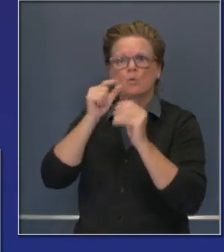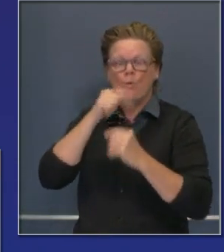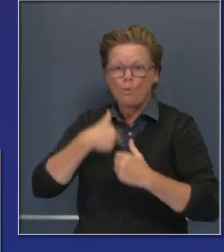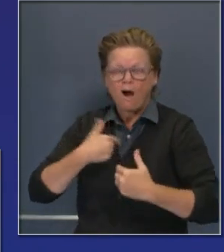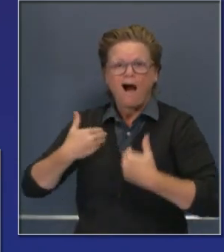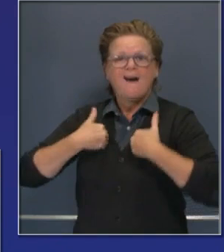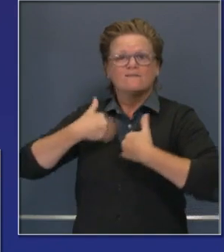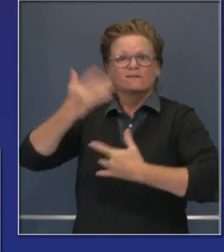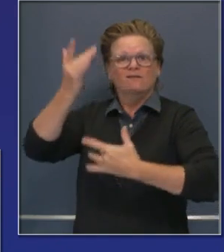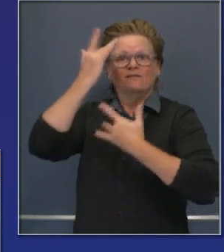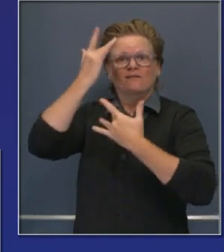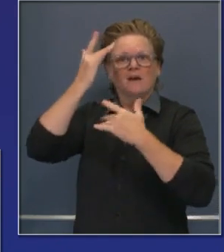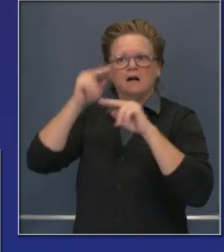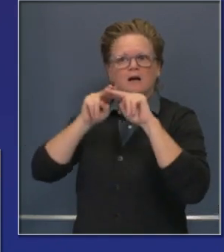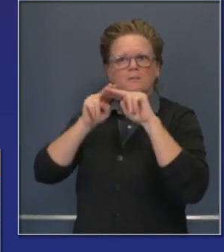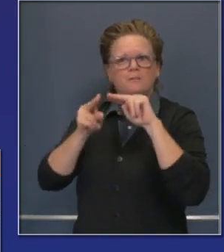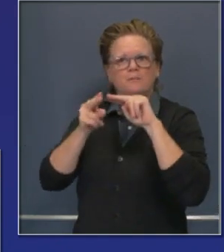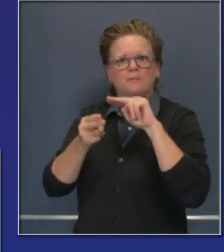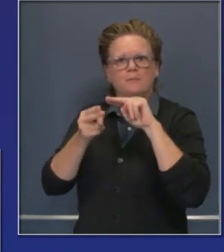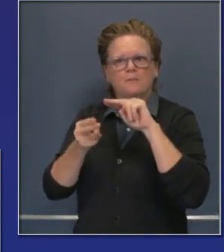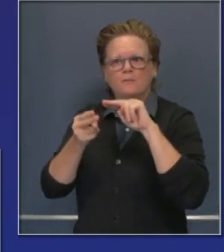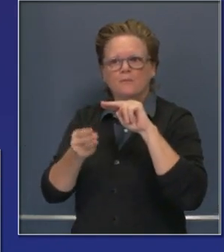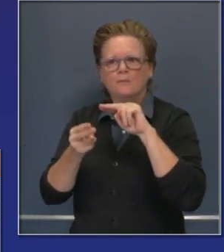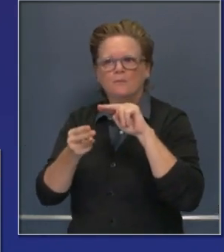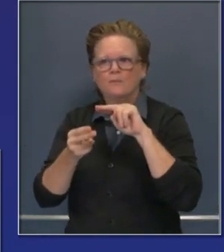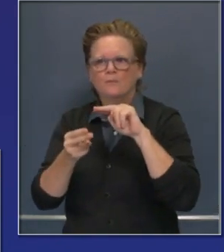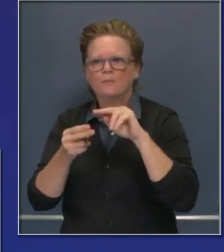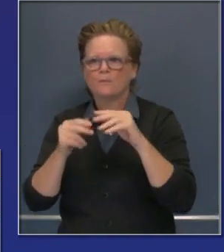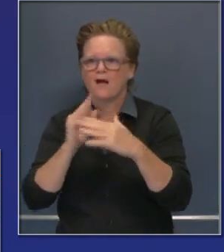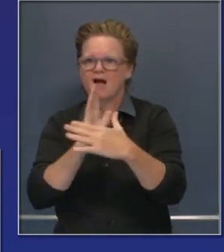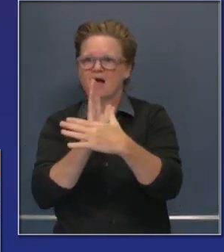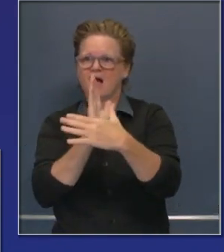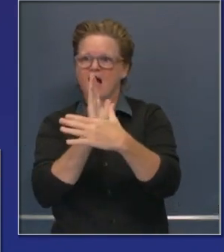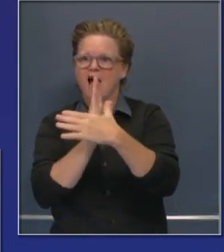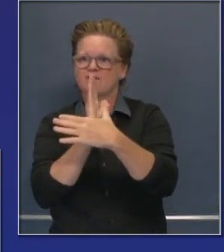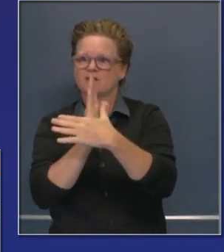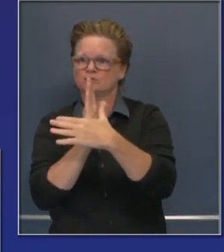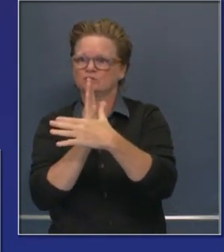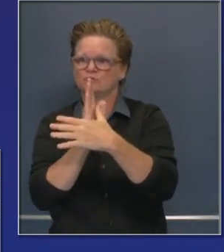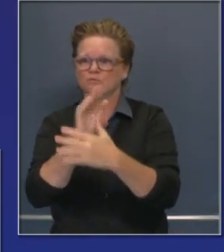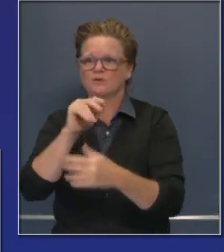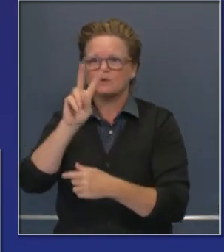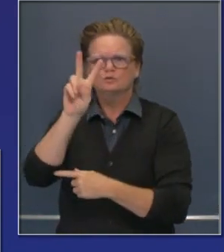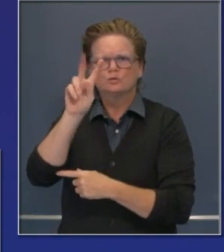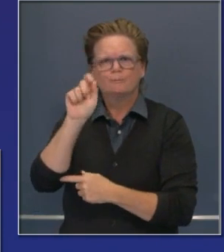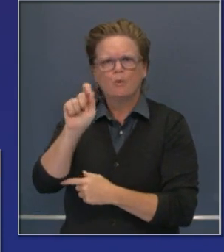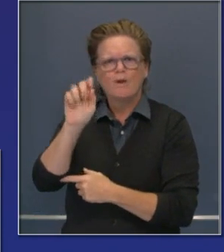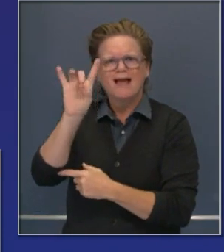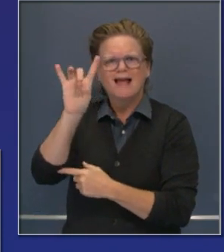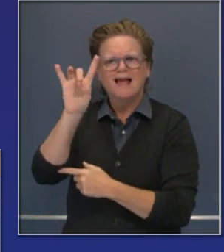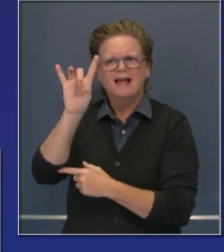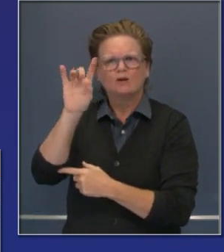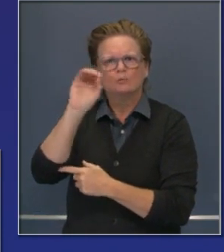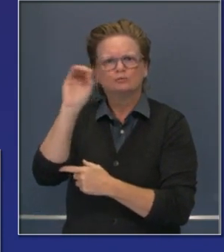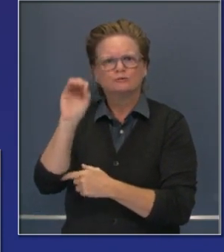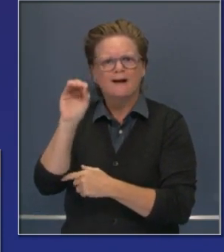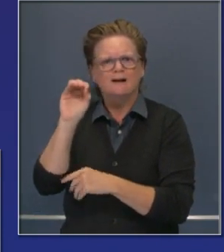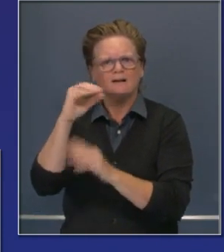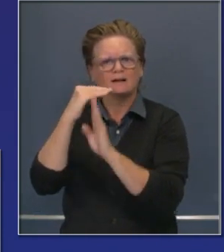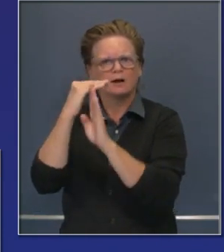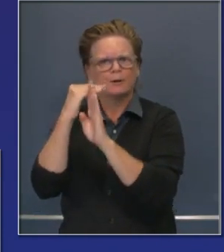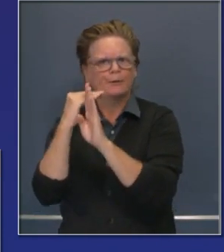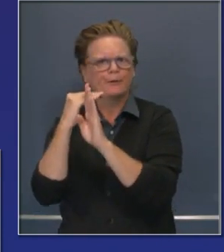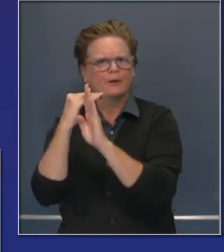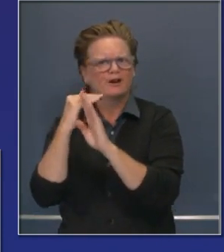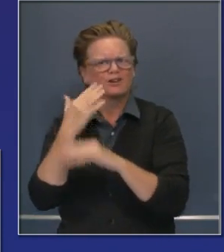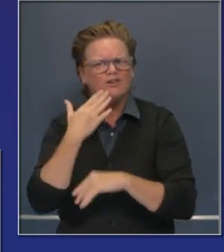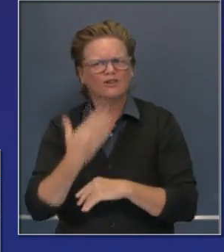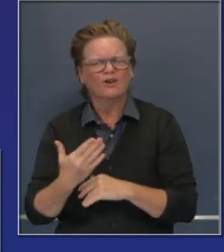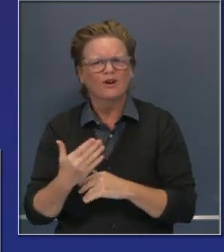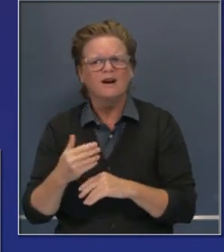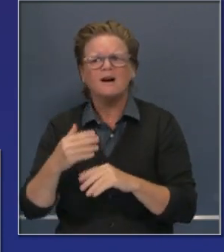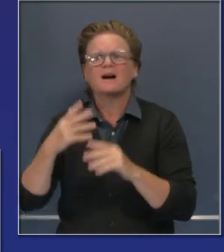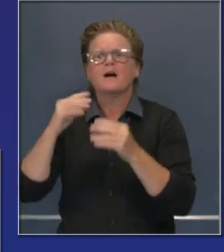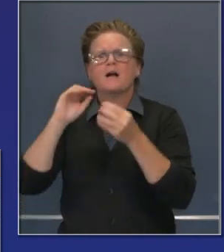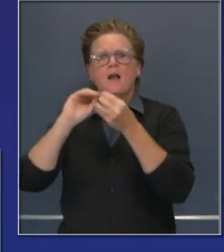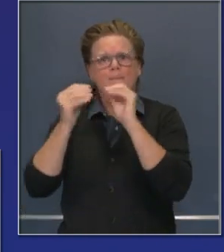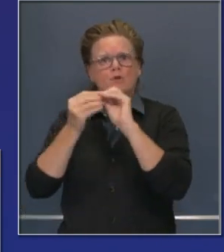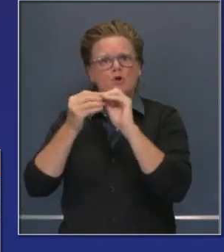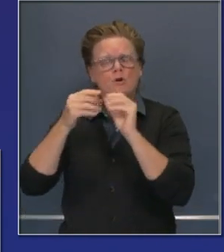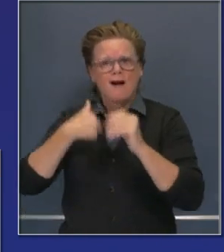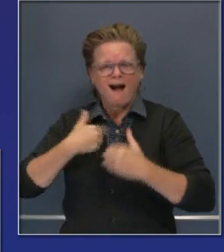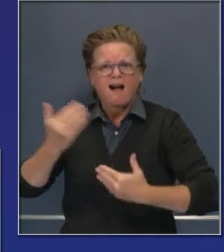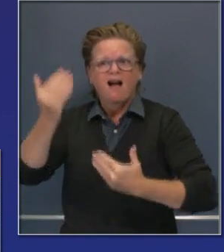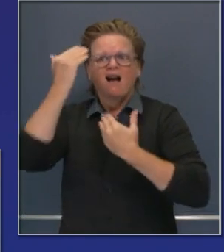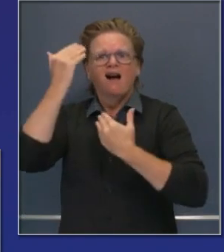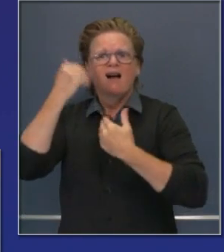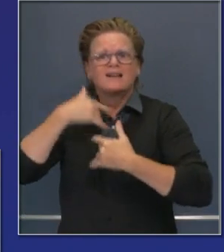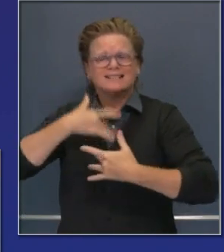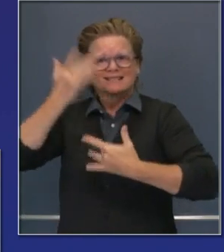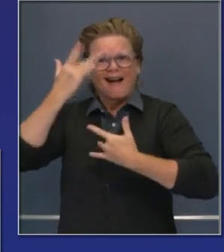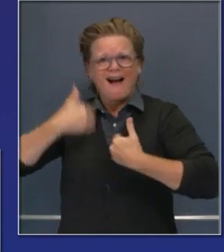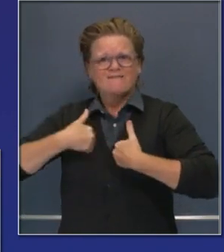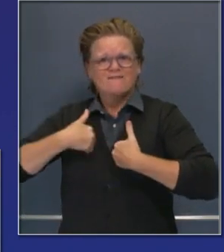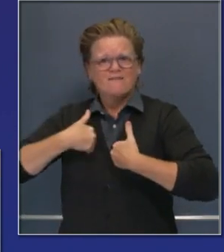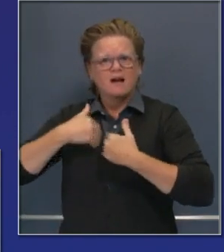SOME THREE-POINT-ONE PERCENT OVER A 14 DAY PERIOD 2.8 PERCENT OVER A SEVEN DAY PERIOD SO TESTING NOW INCREASING POSITIVITY RACE CONTINUED TO DECREASE IN THE STATE OF